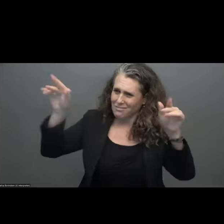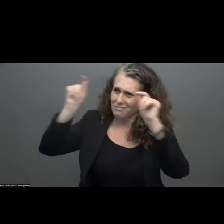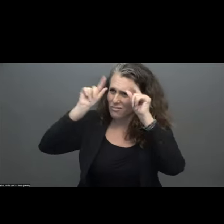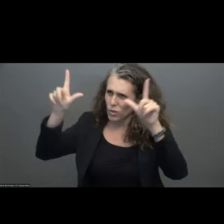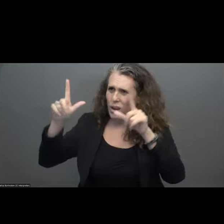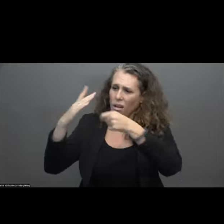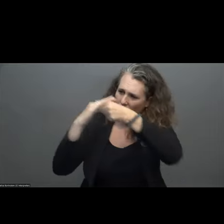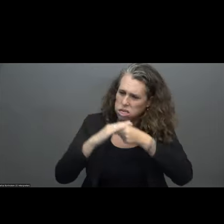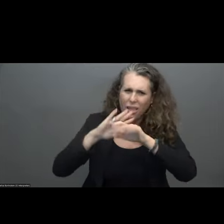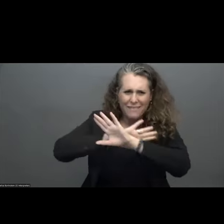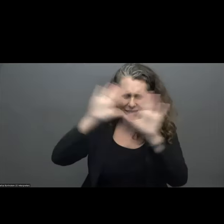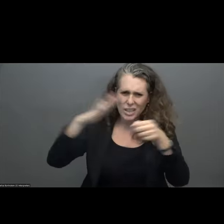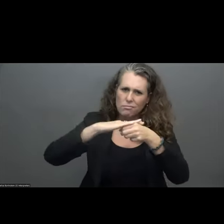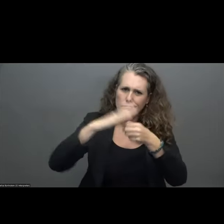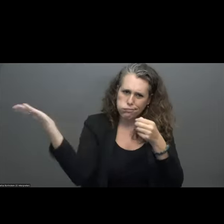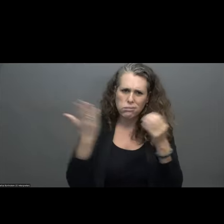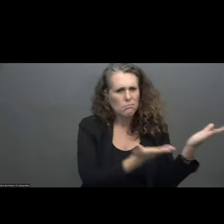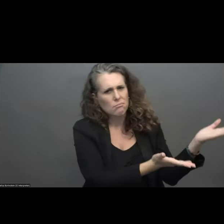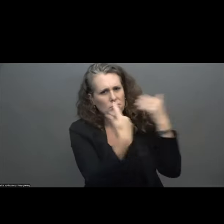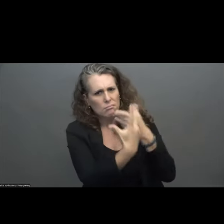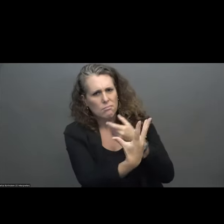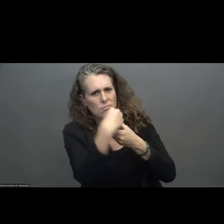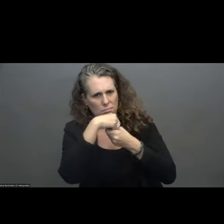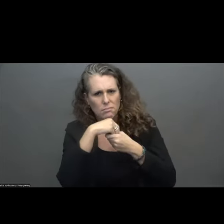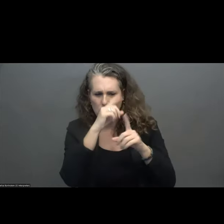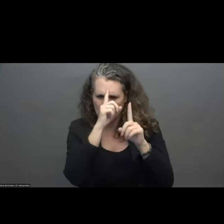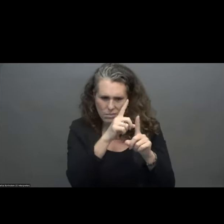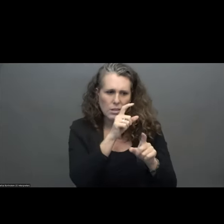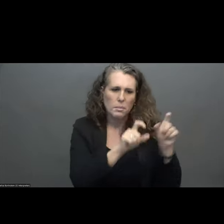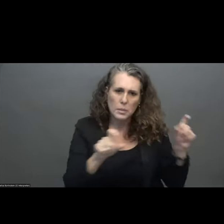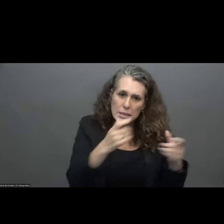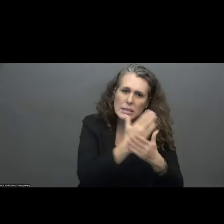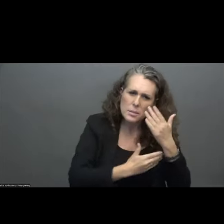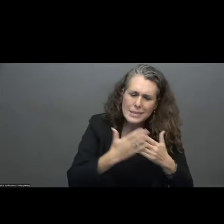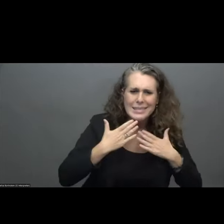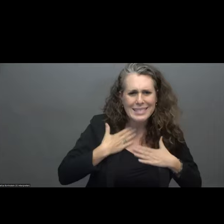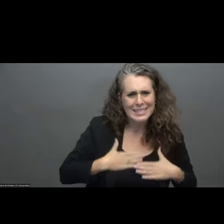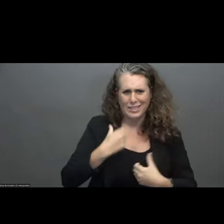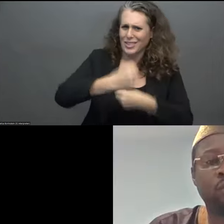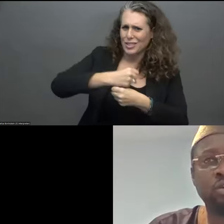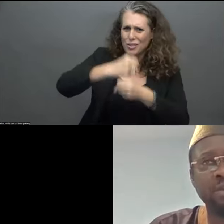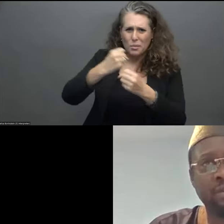16:13:54 digital edition of programmatic. 16:14:02 Again, you will miss them.